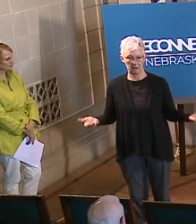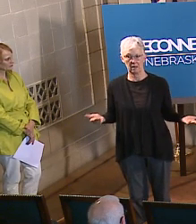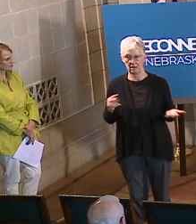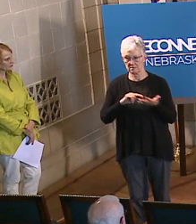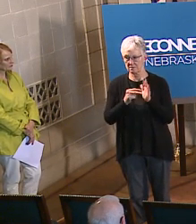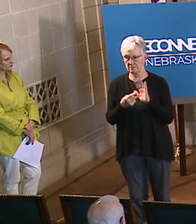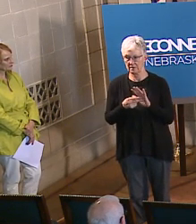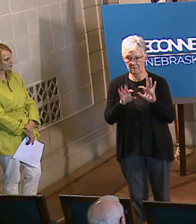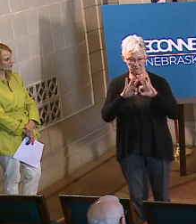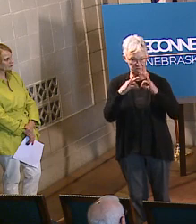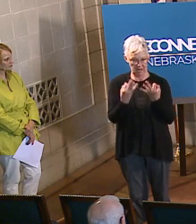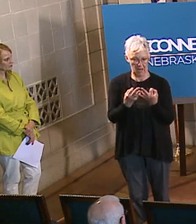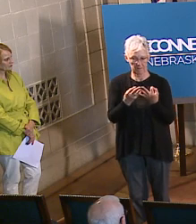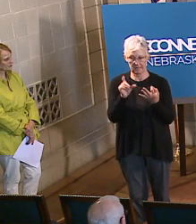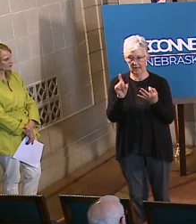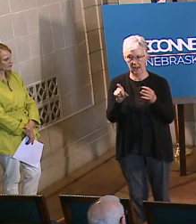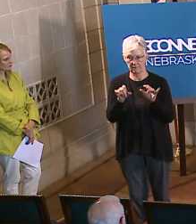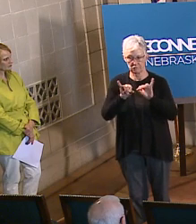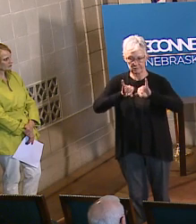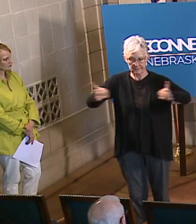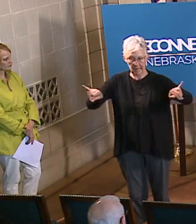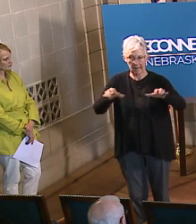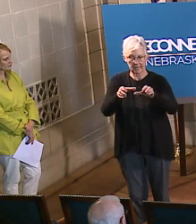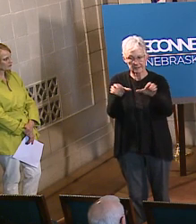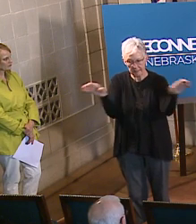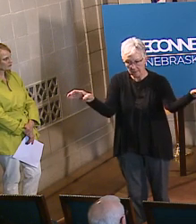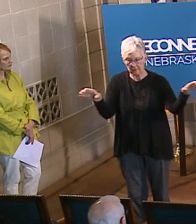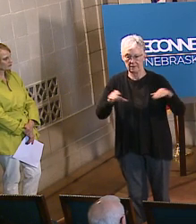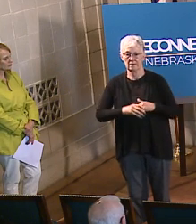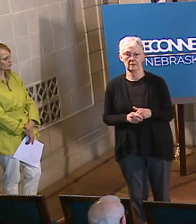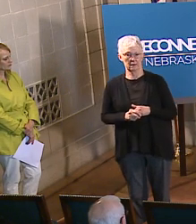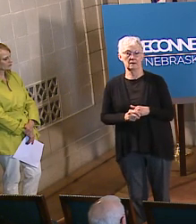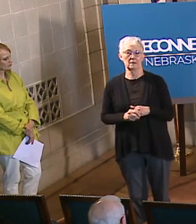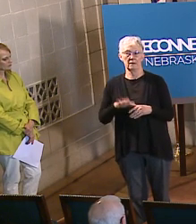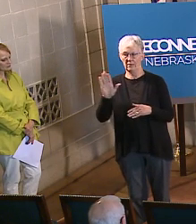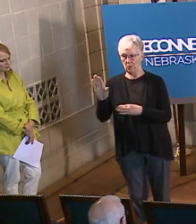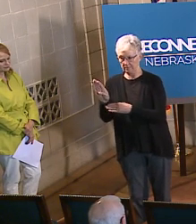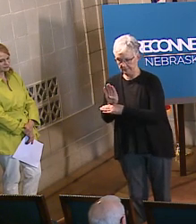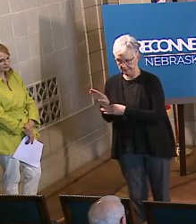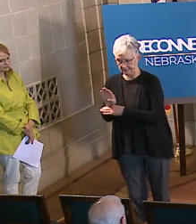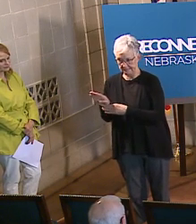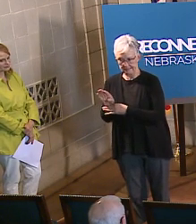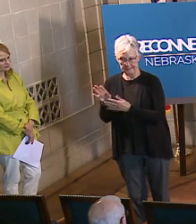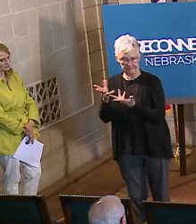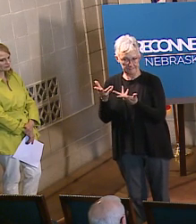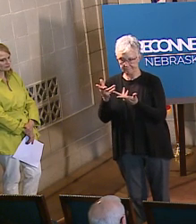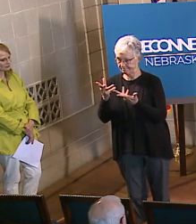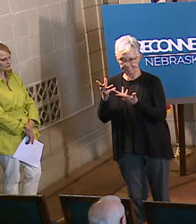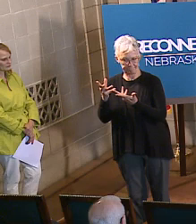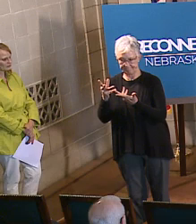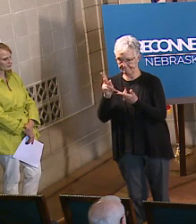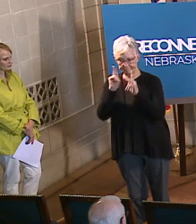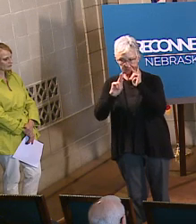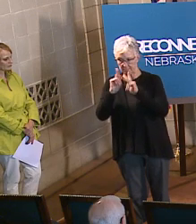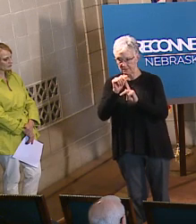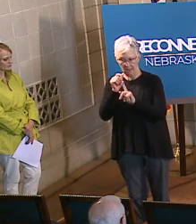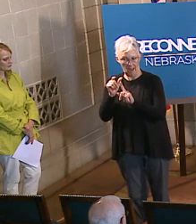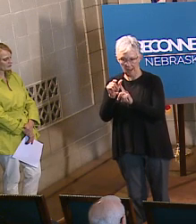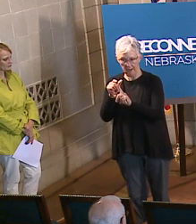NEBRASKANS HAVE SACRIFICED, SPENT TIME APART FROM EACH